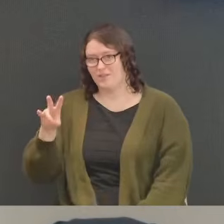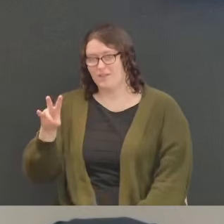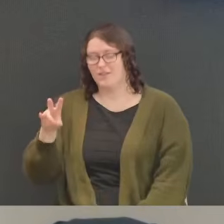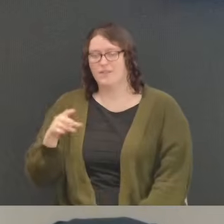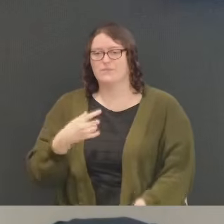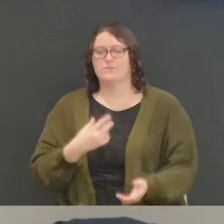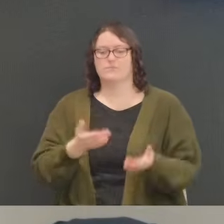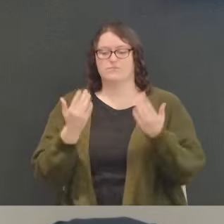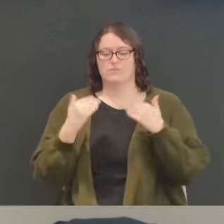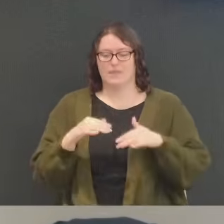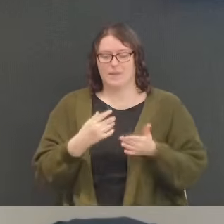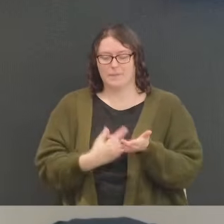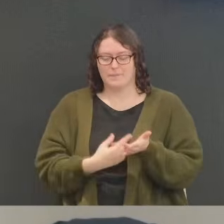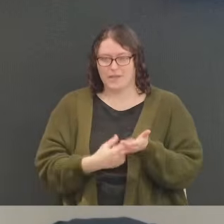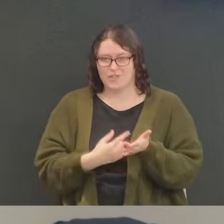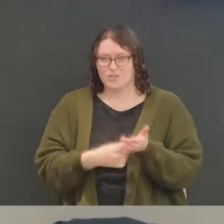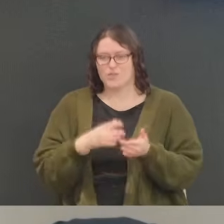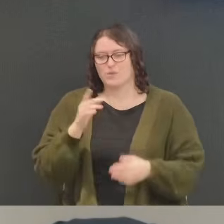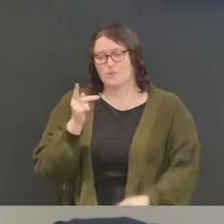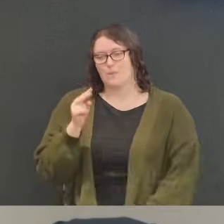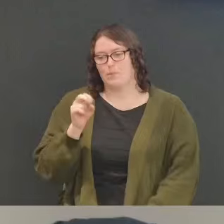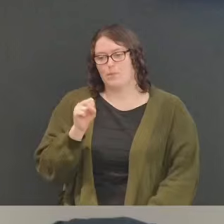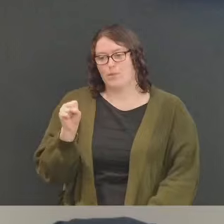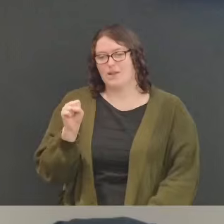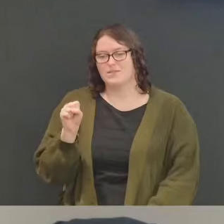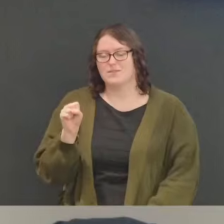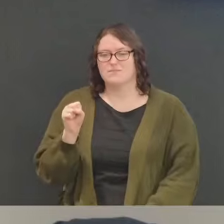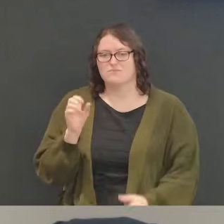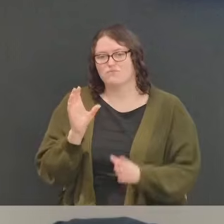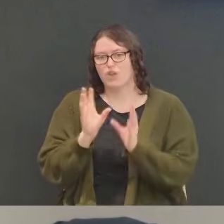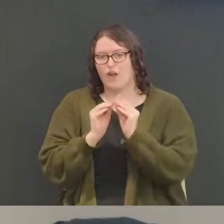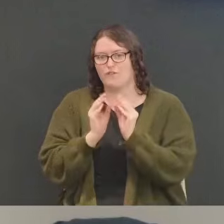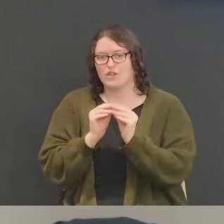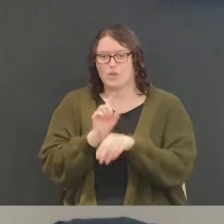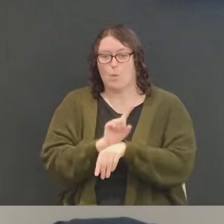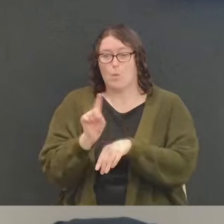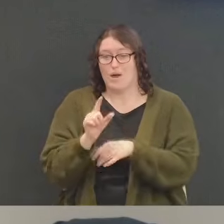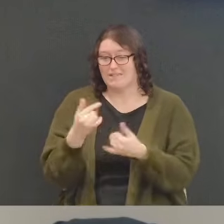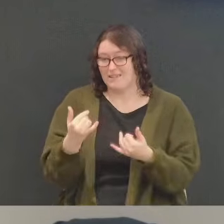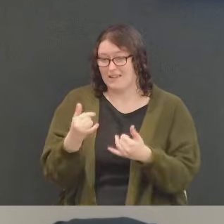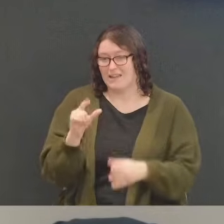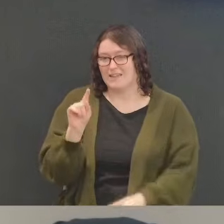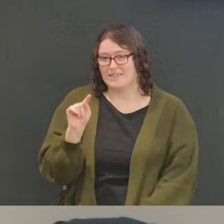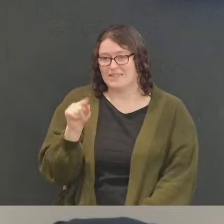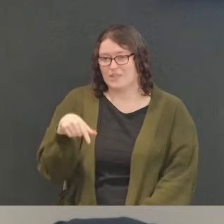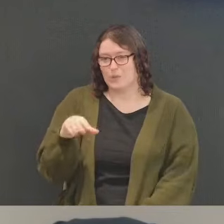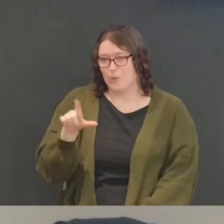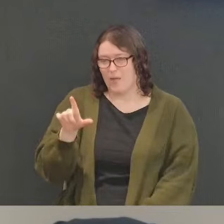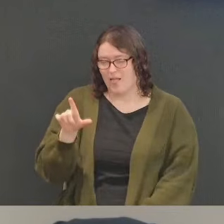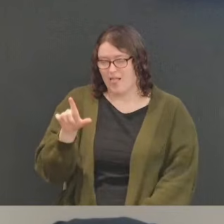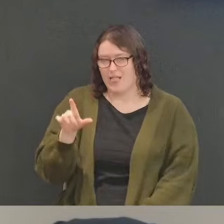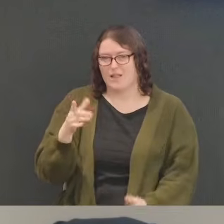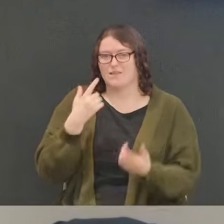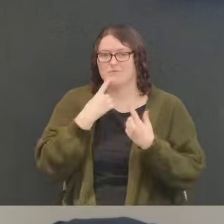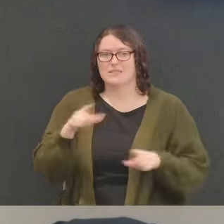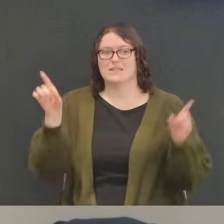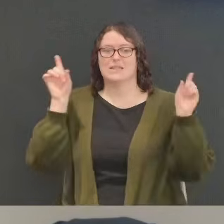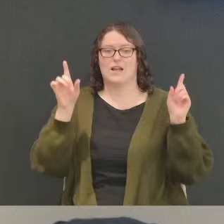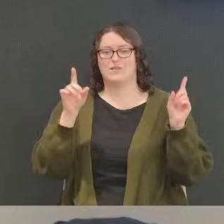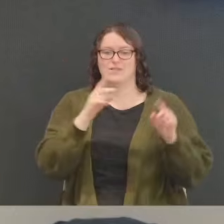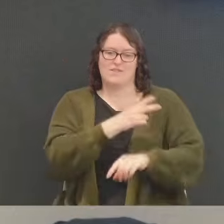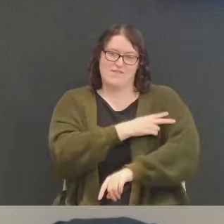earlier about a press conference at 10:00 at 1:00 today at TQL to announce the Veterans Appreciation